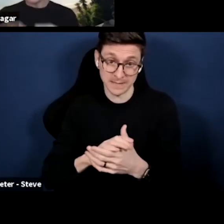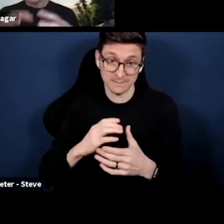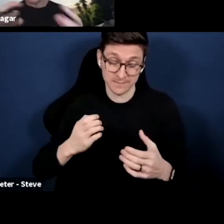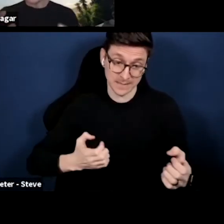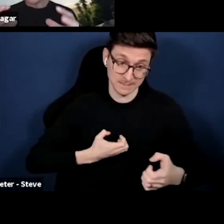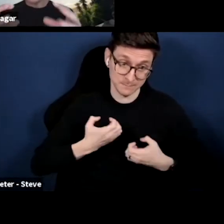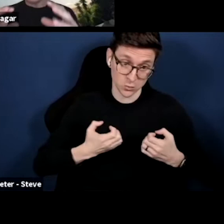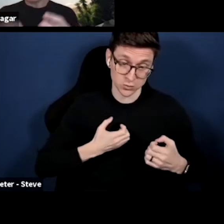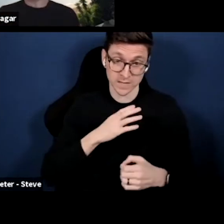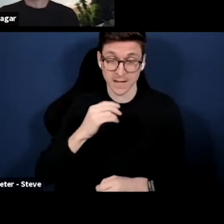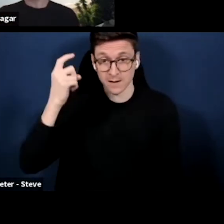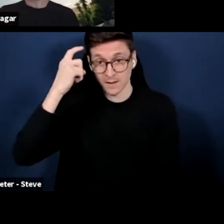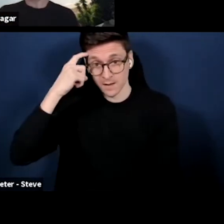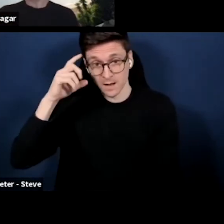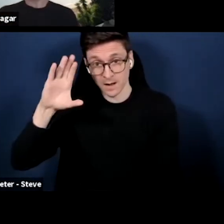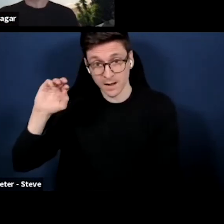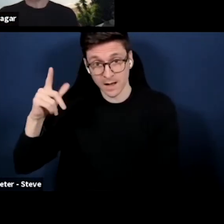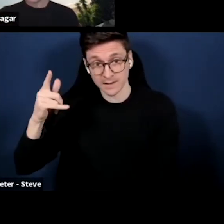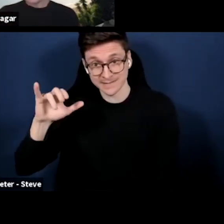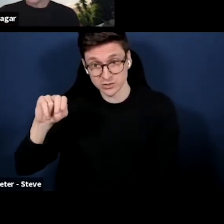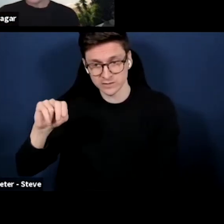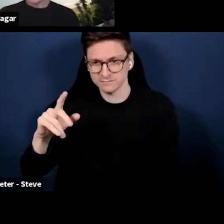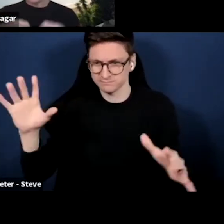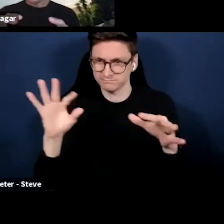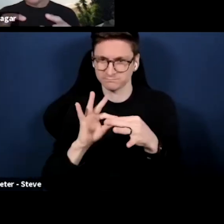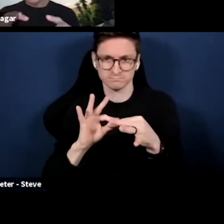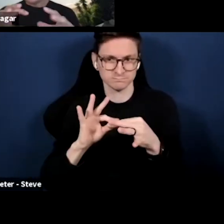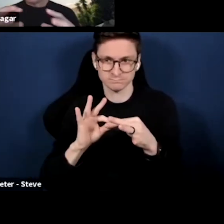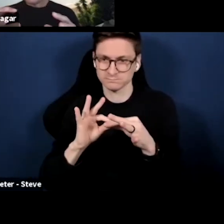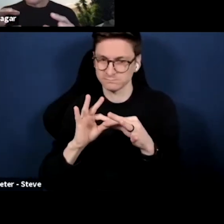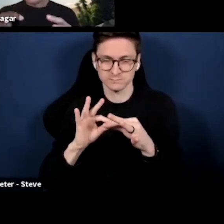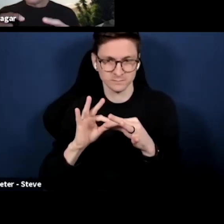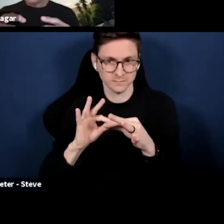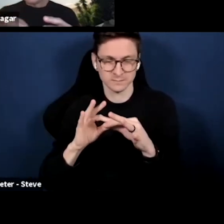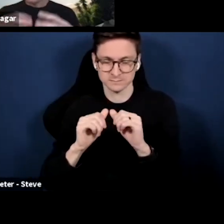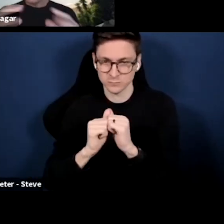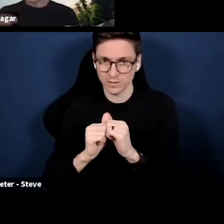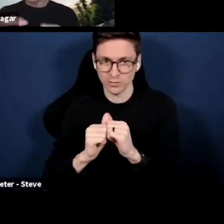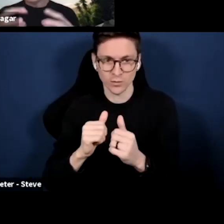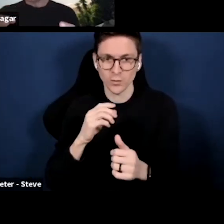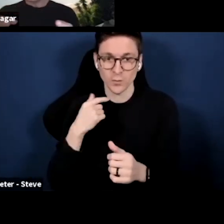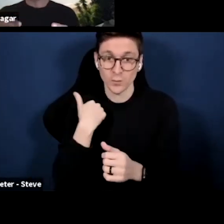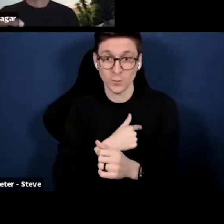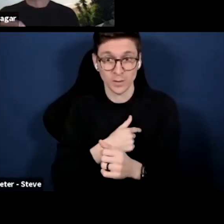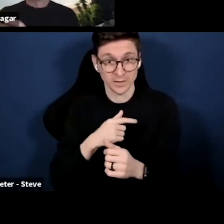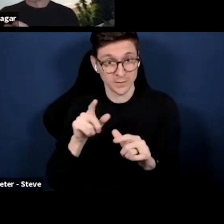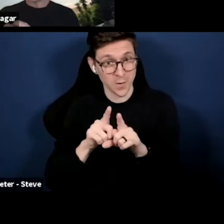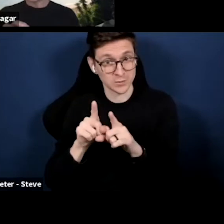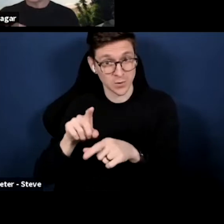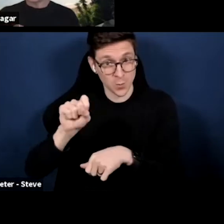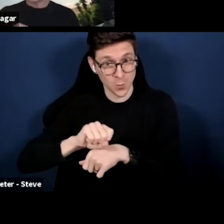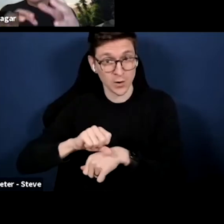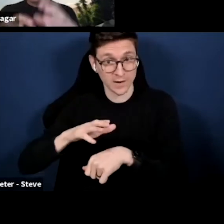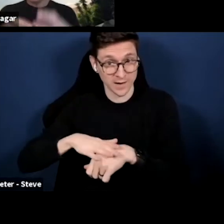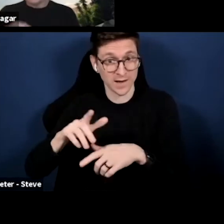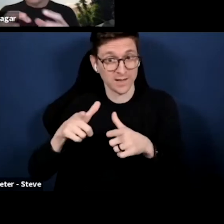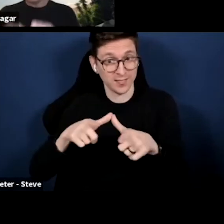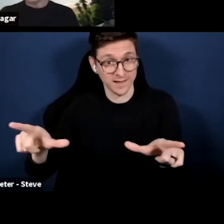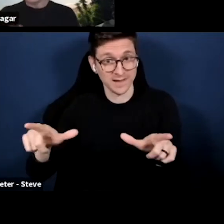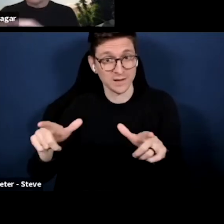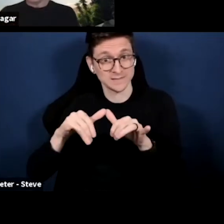are actually very intertwined uh we even are working on a language system to be able to map